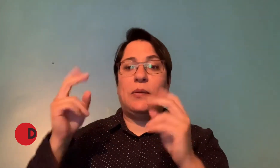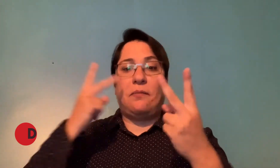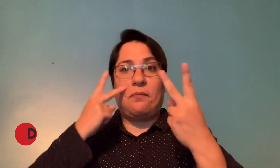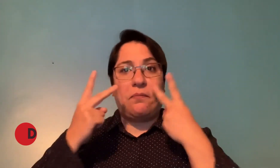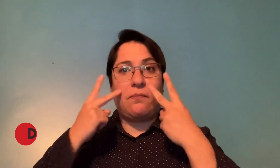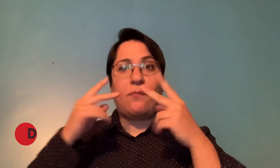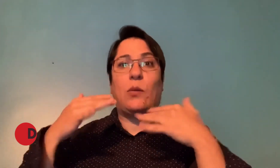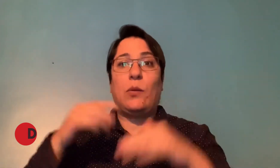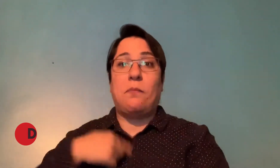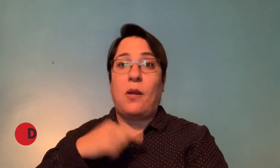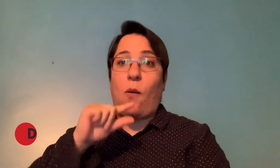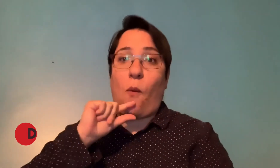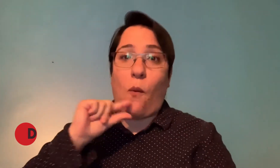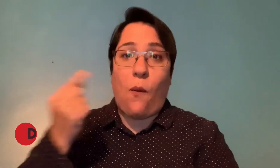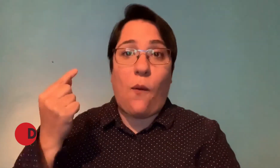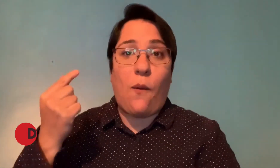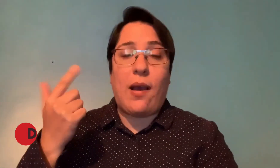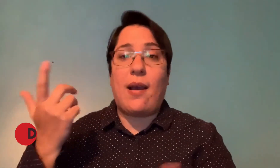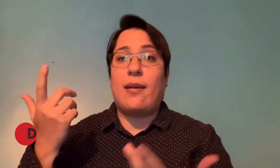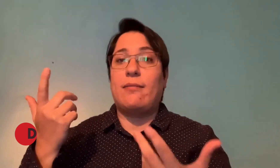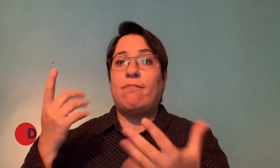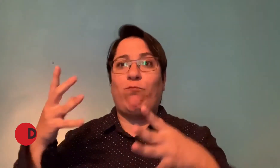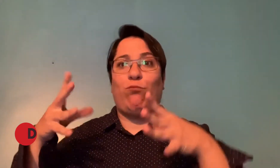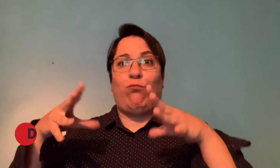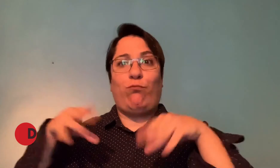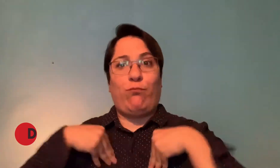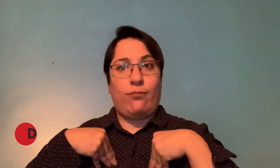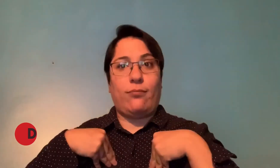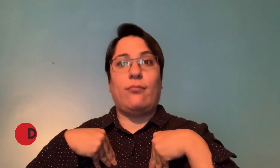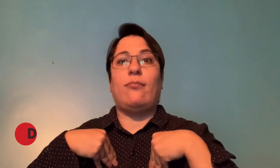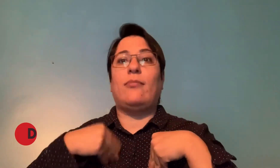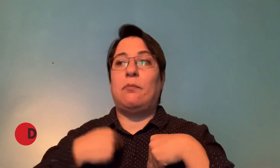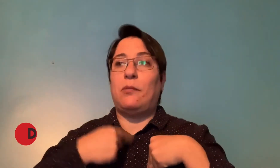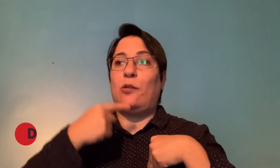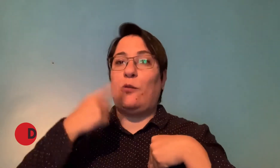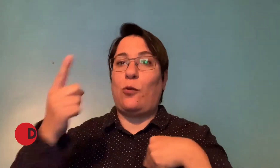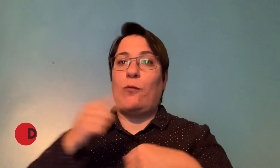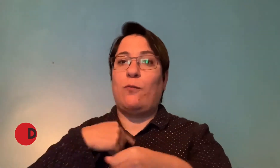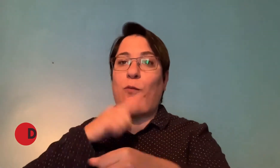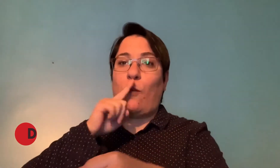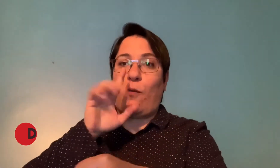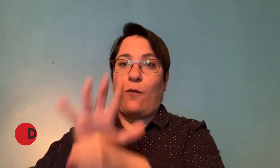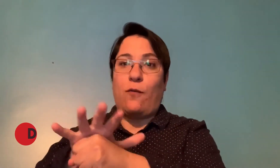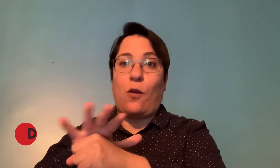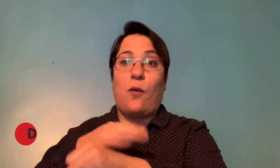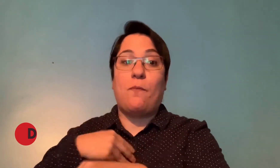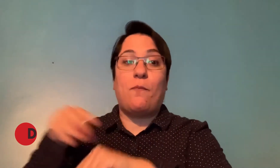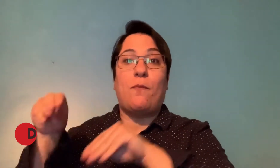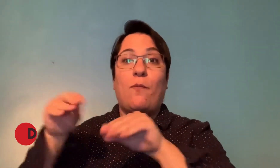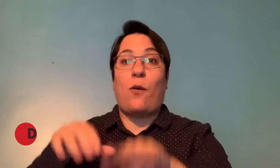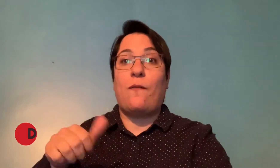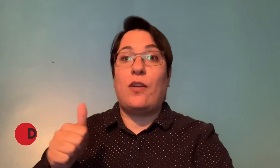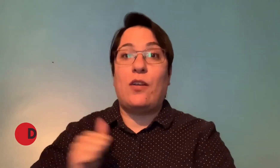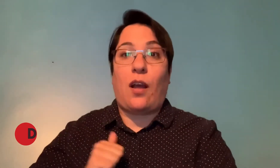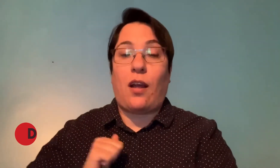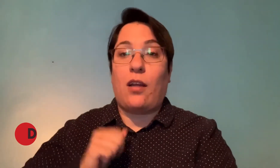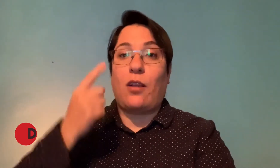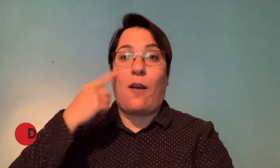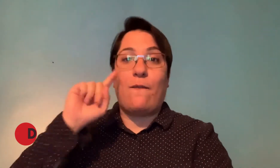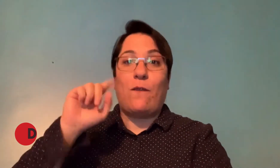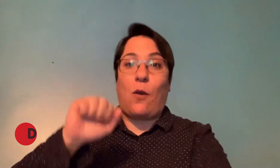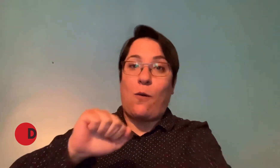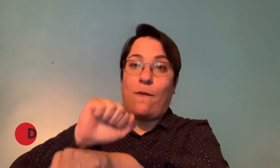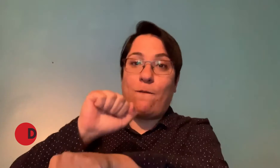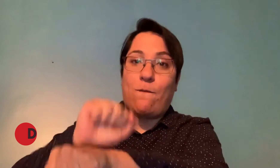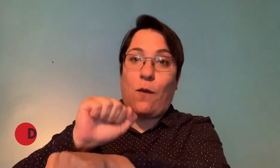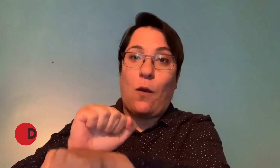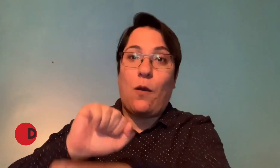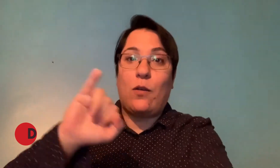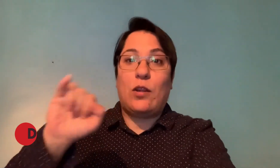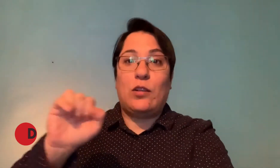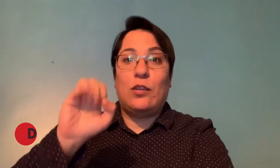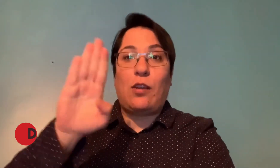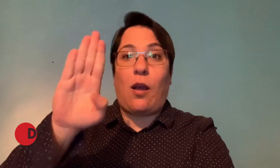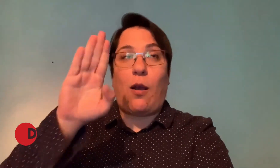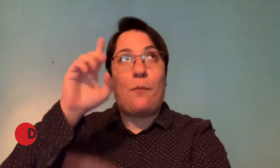I am queer woman and confirmed to work in Canada.